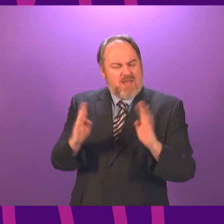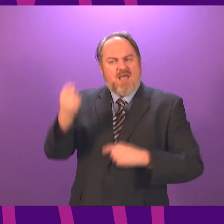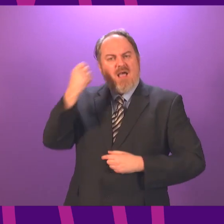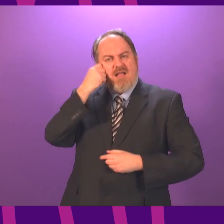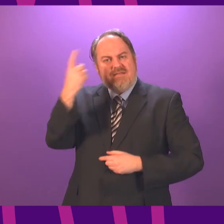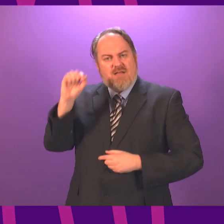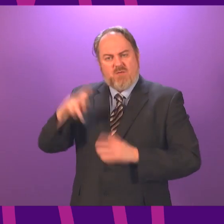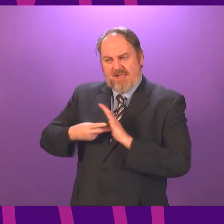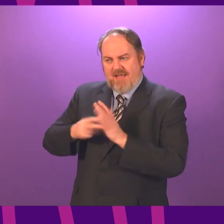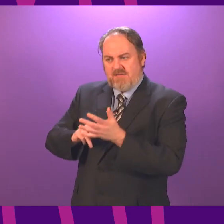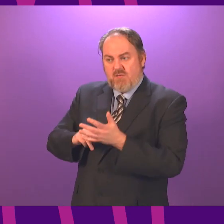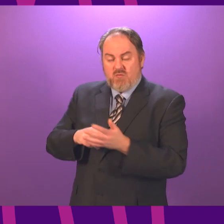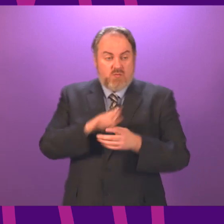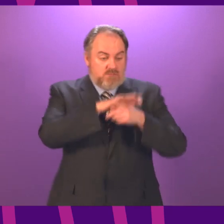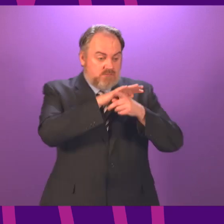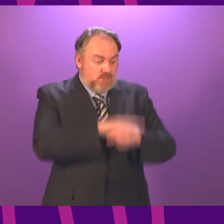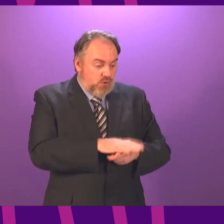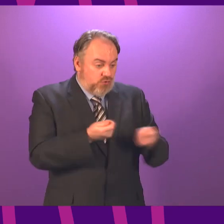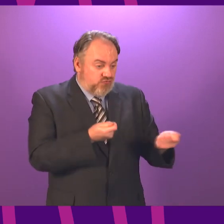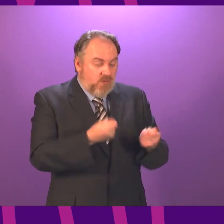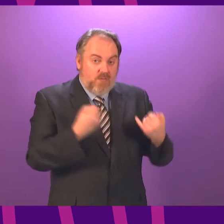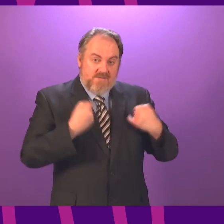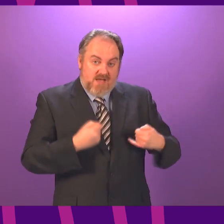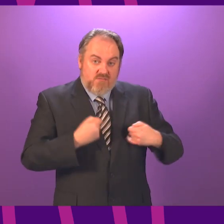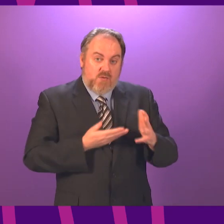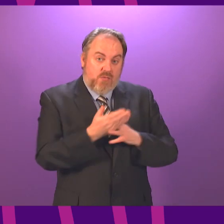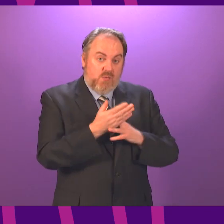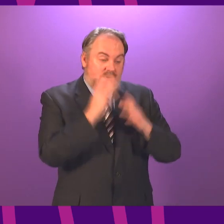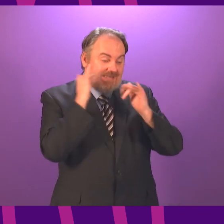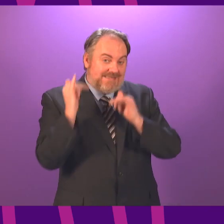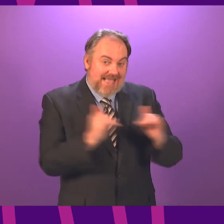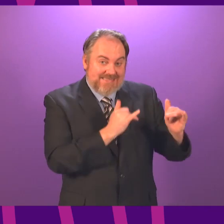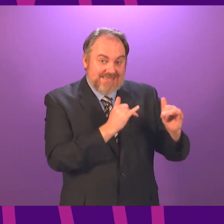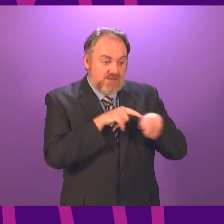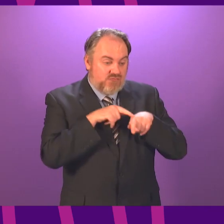it suppression of the virus, using testing, tracing and vaccination, but accepting that